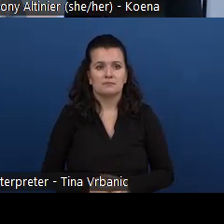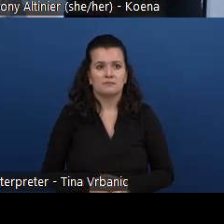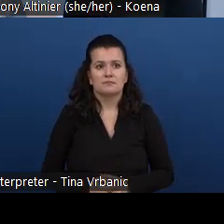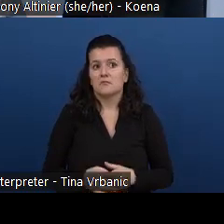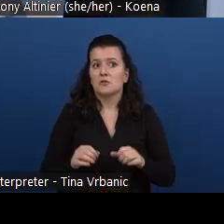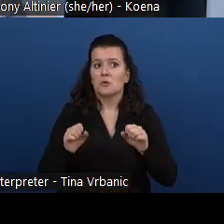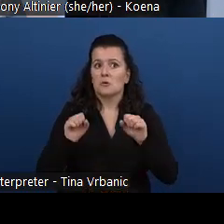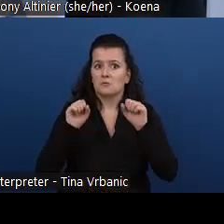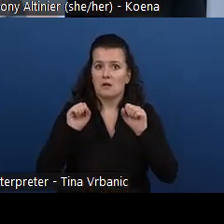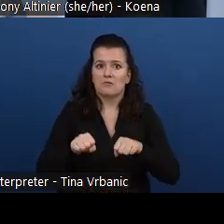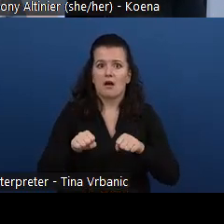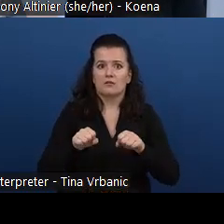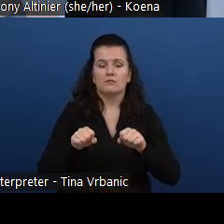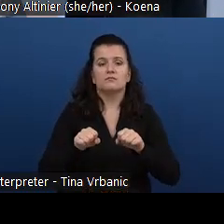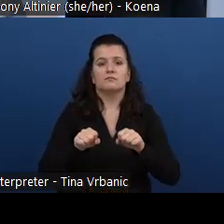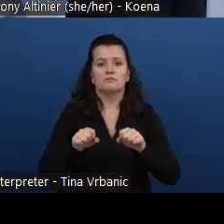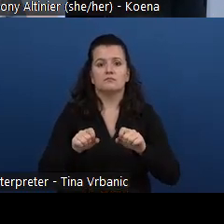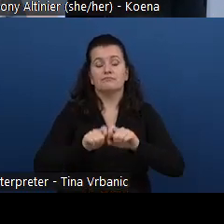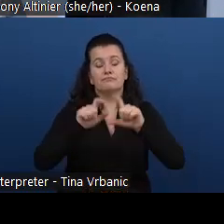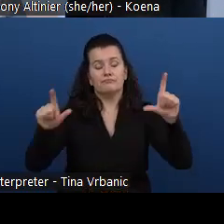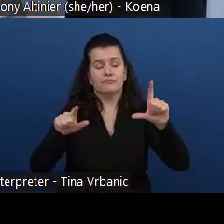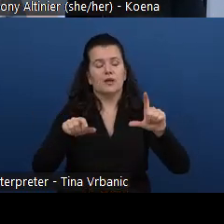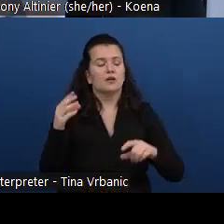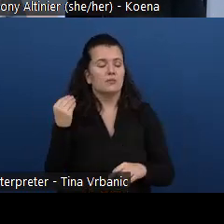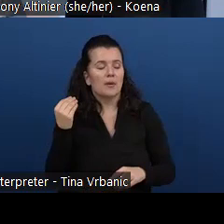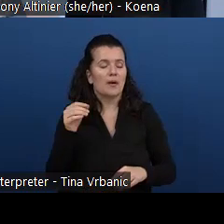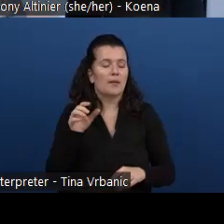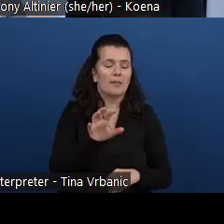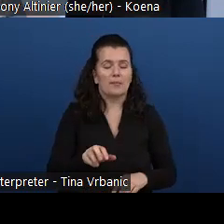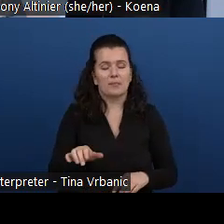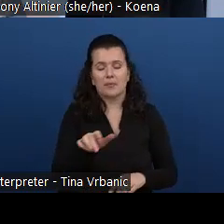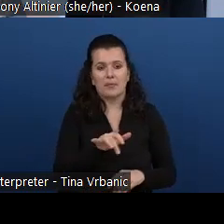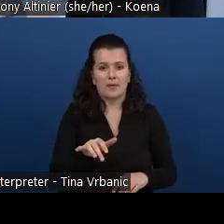And they had a lot of trouble getting the sources. There was problem with administration.